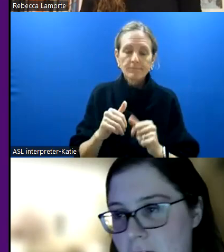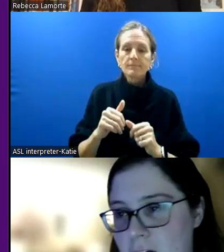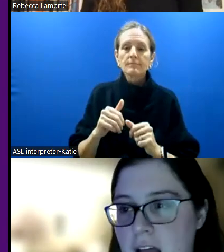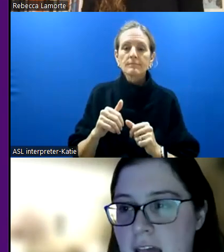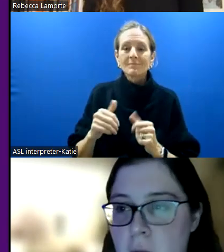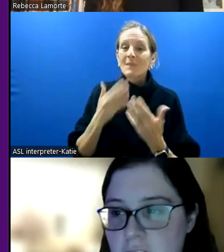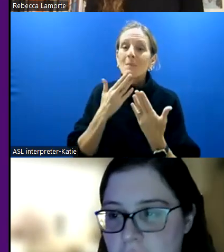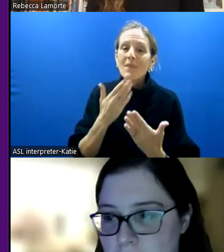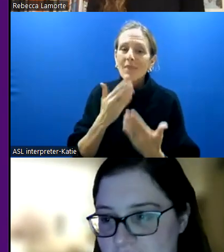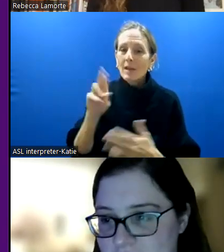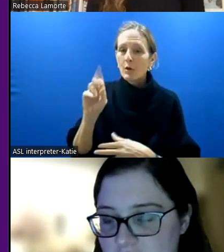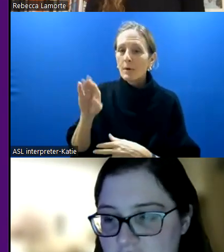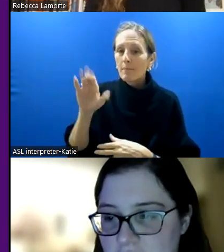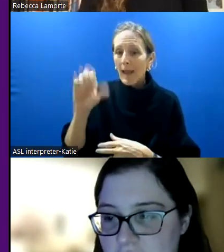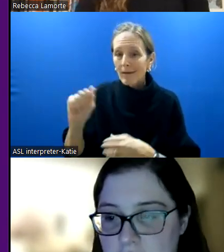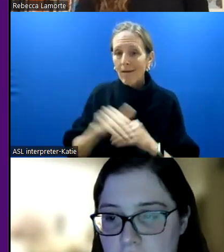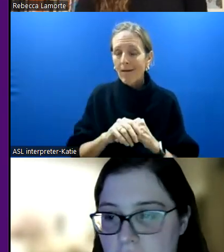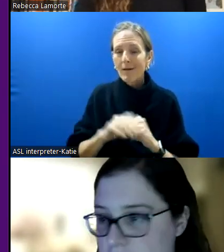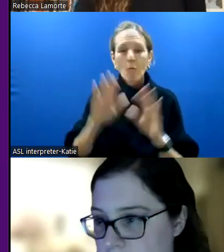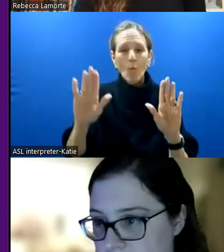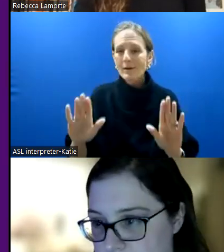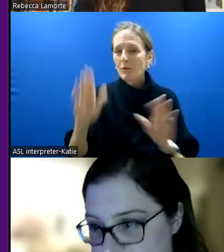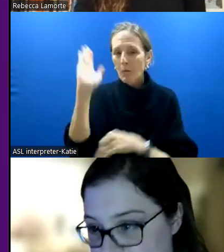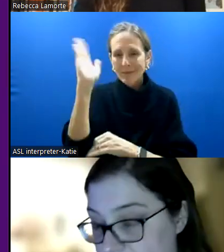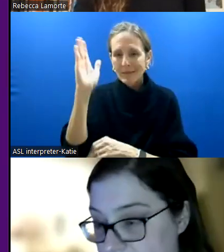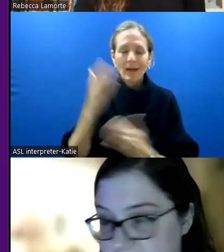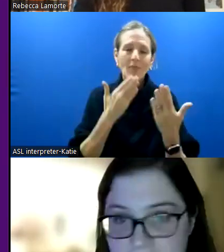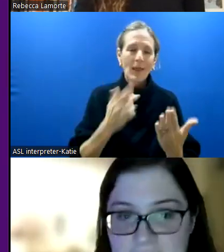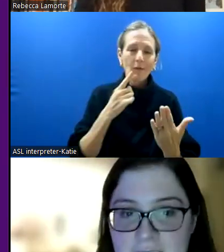for a wonderful presentation, and thank you, everyone, for participating tonight.